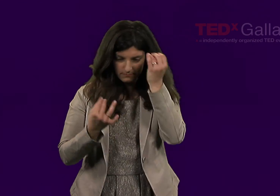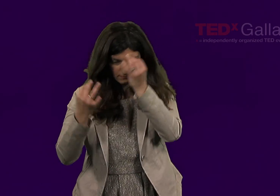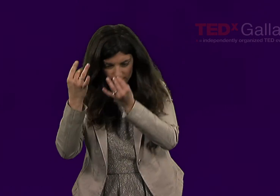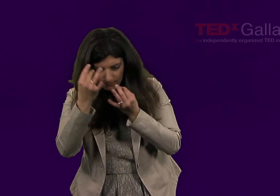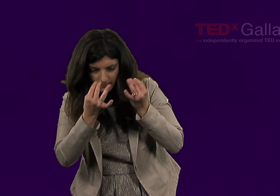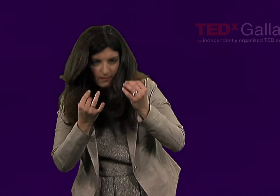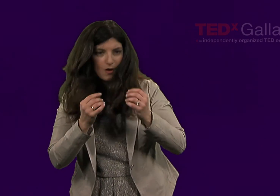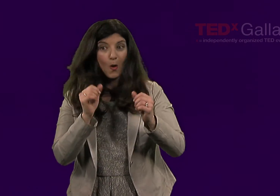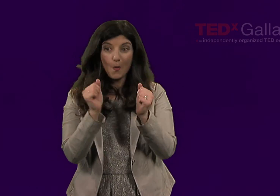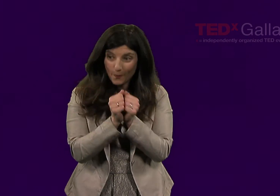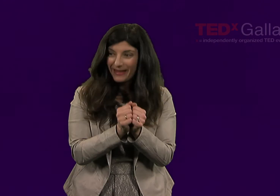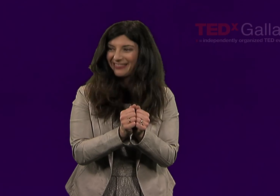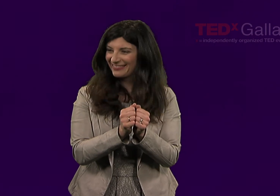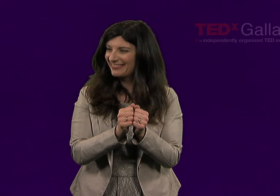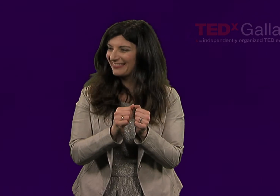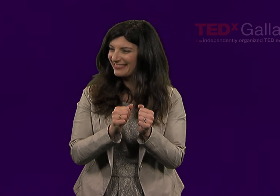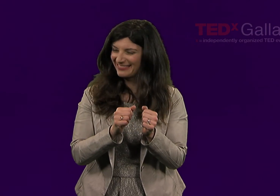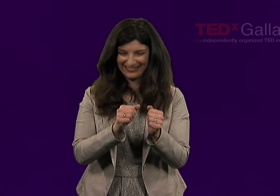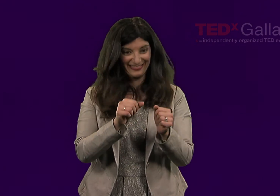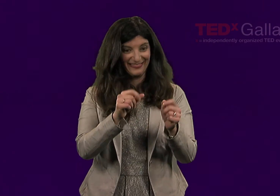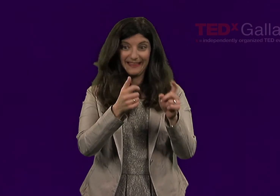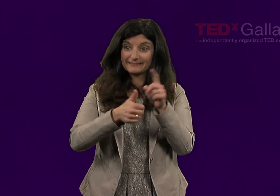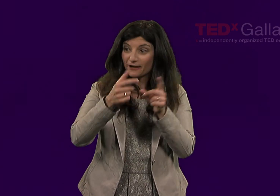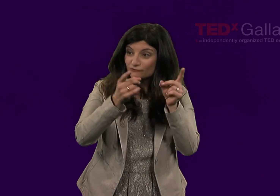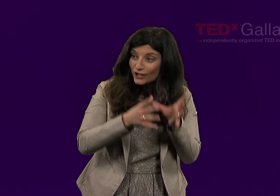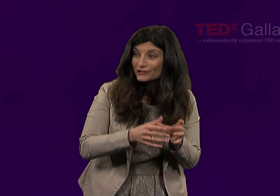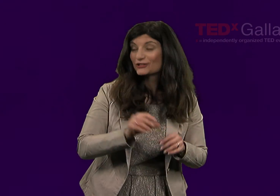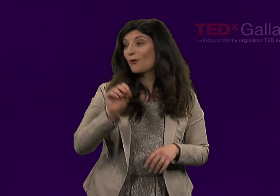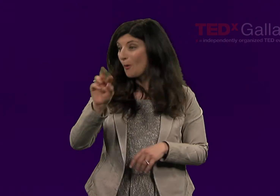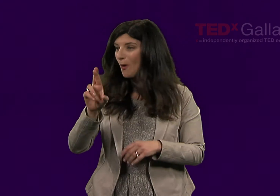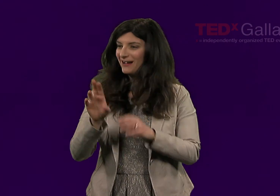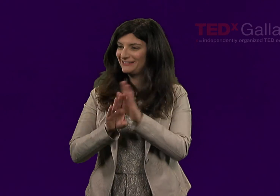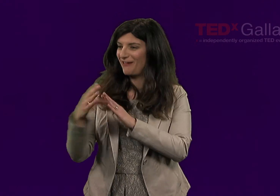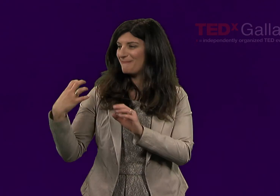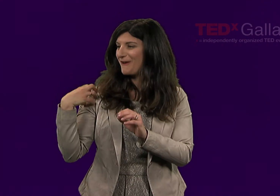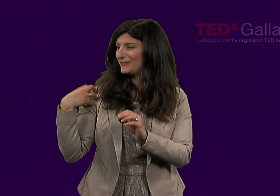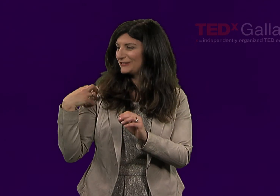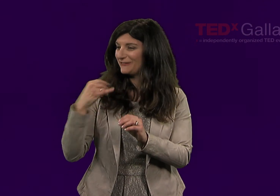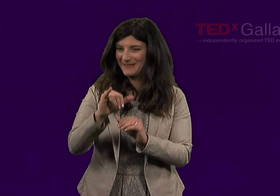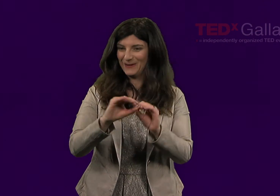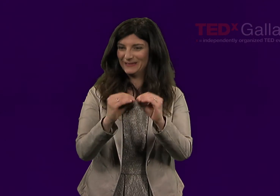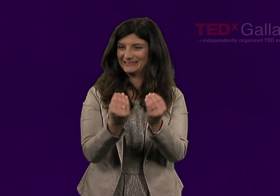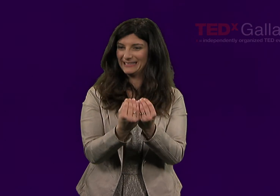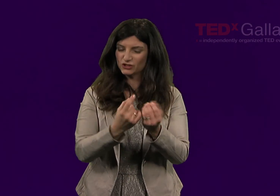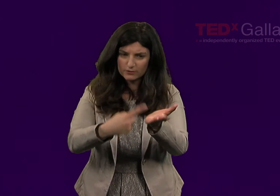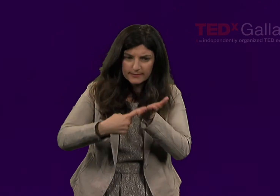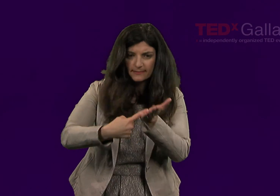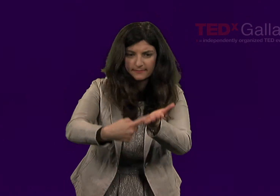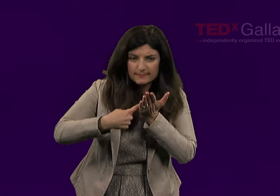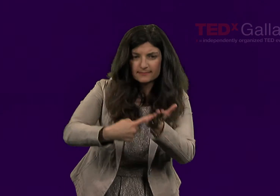and they come with discussions with executive directors, with board chairs, through lots of deliberation,